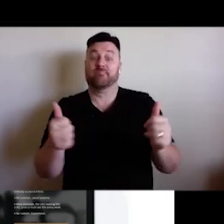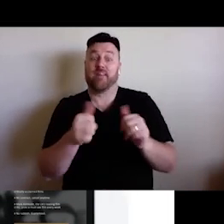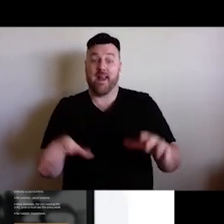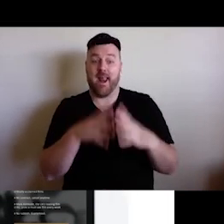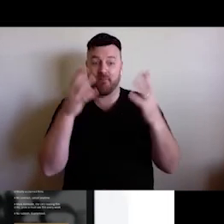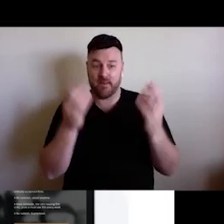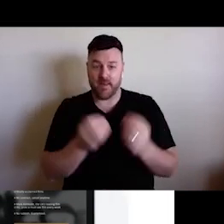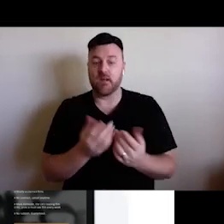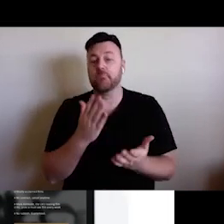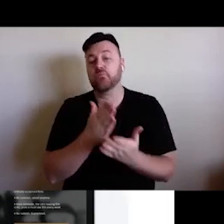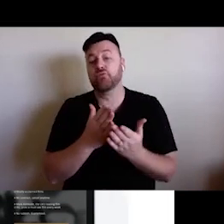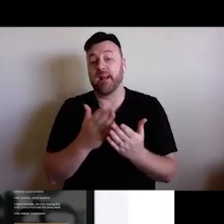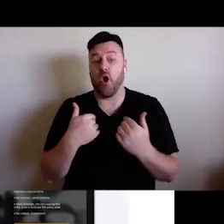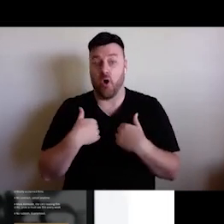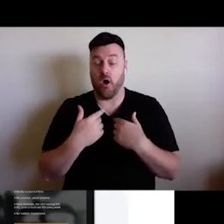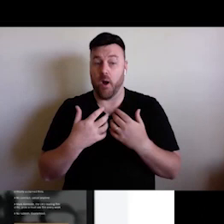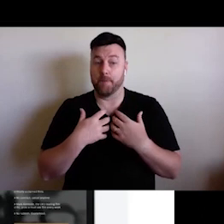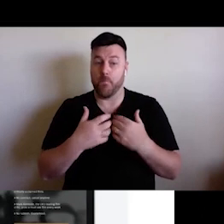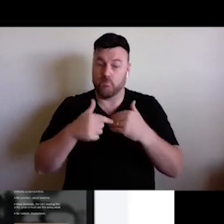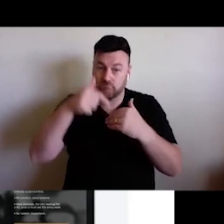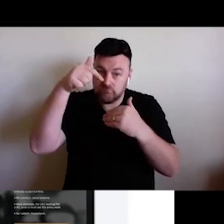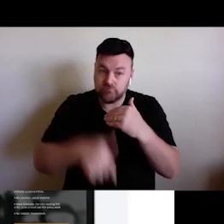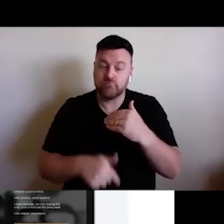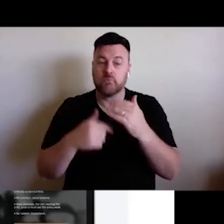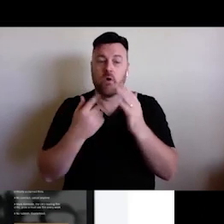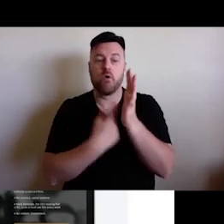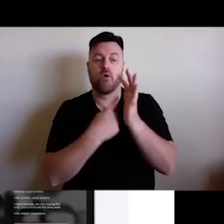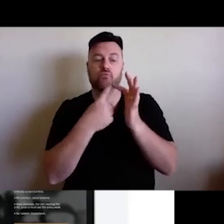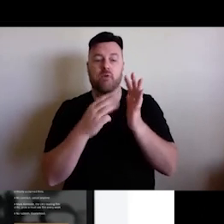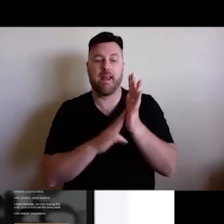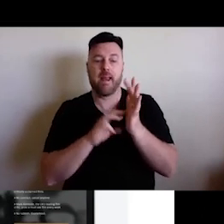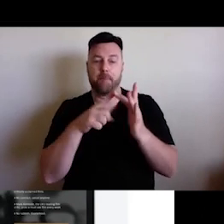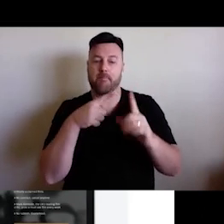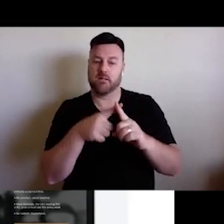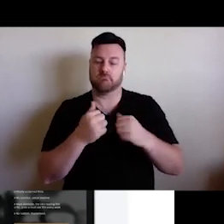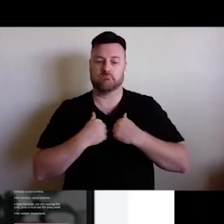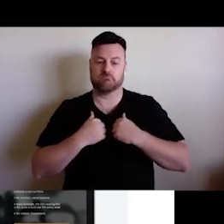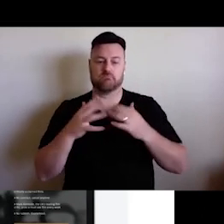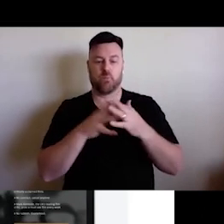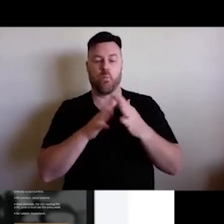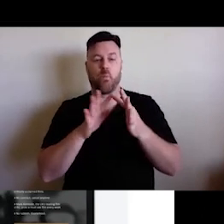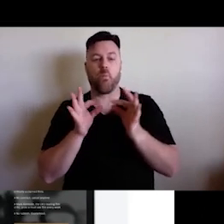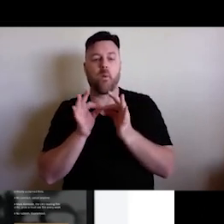REMIX Academy site anyway, this free webinar. Maybe this might be a good place to stop for any questions that people have. Or I can keep going,